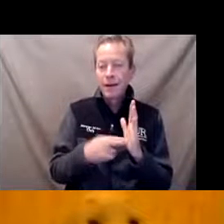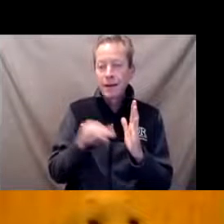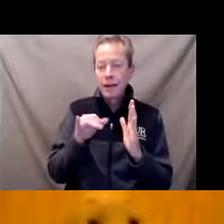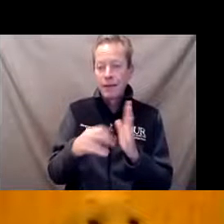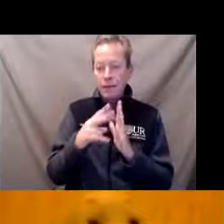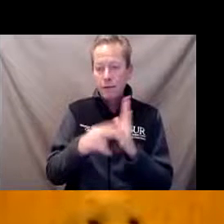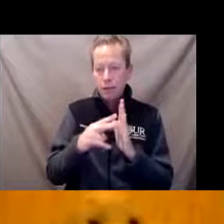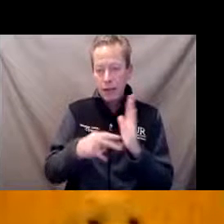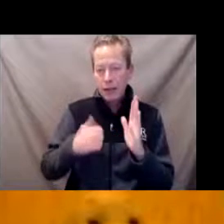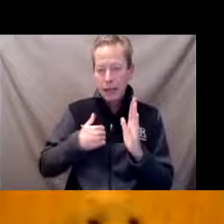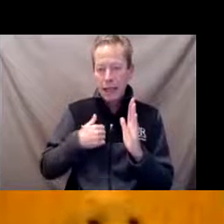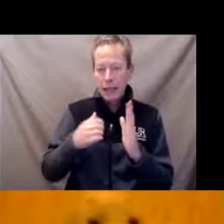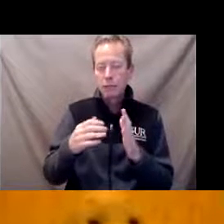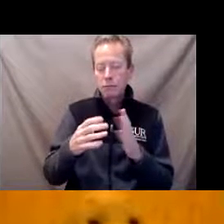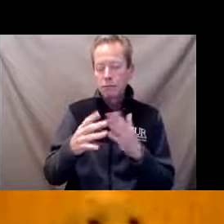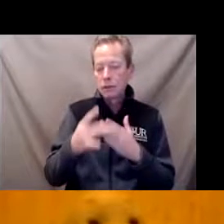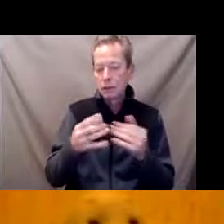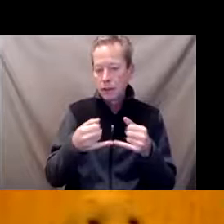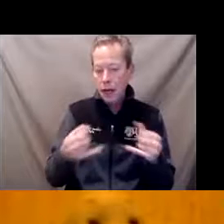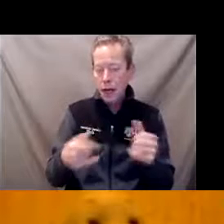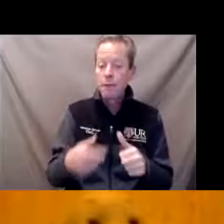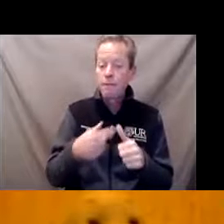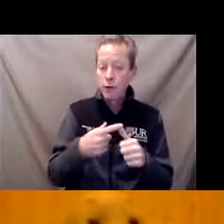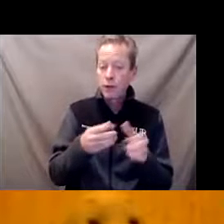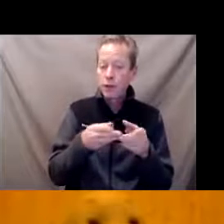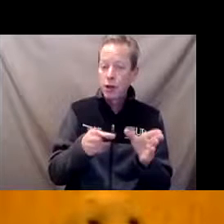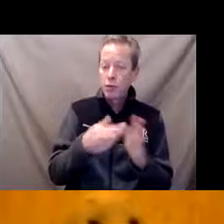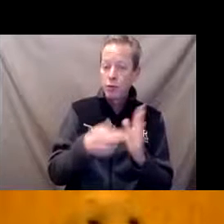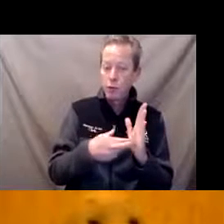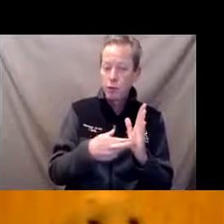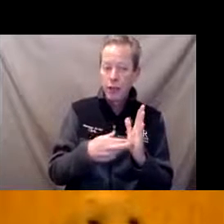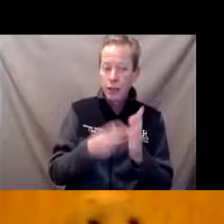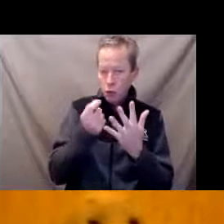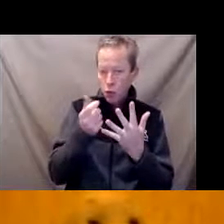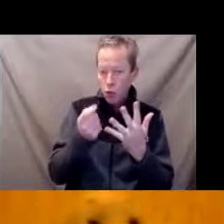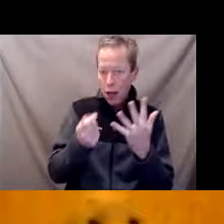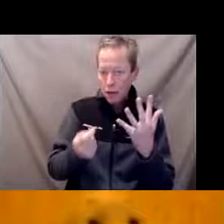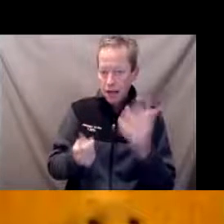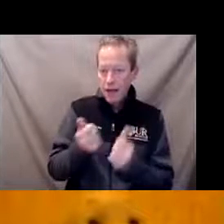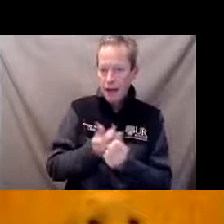guidelines the first rule of thumb is to rule out everything physical that could possibly be going